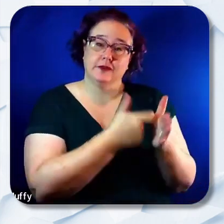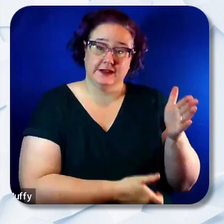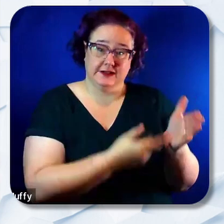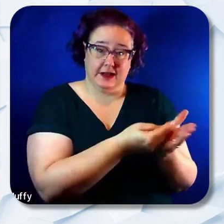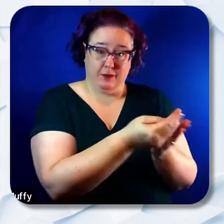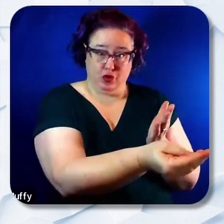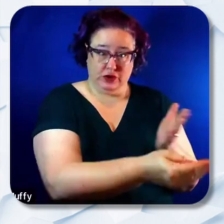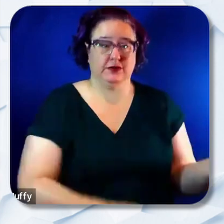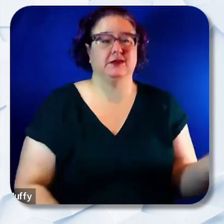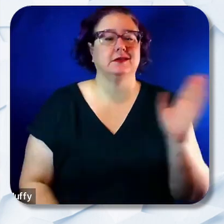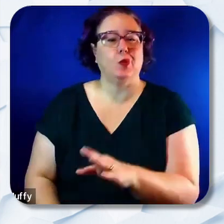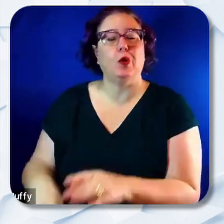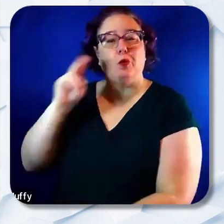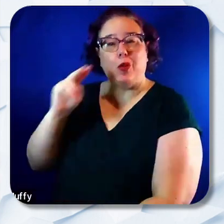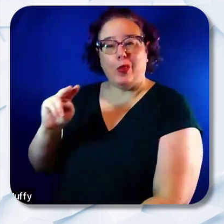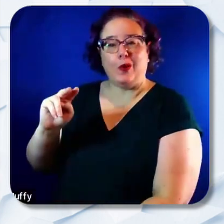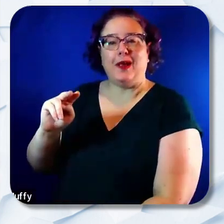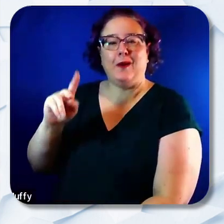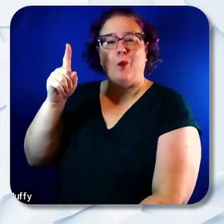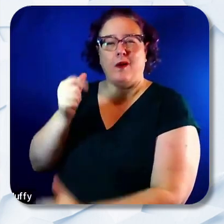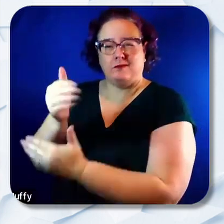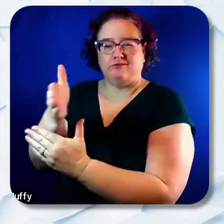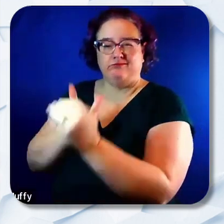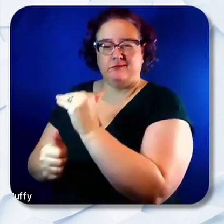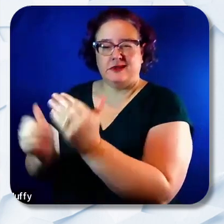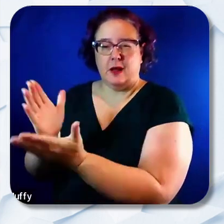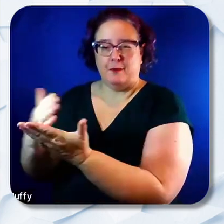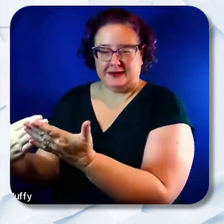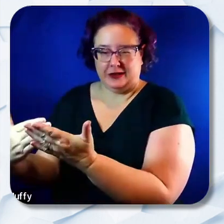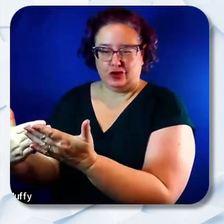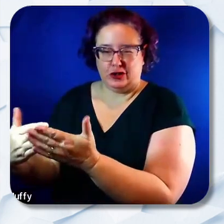As the narrative and expenditure information required for each subsection is the same.